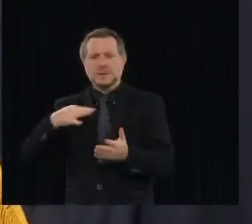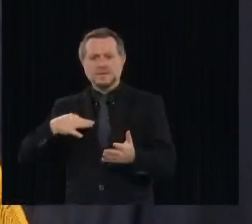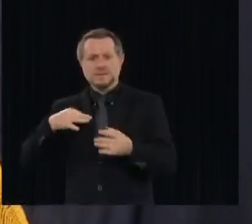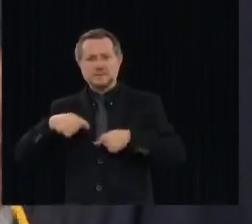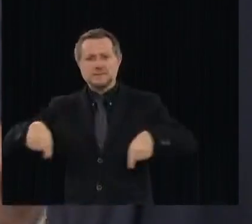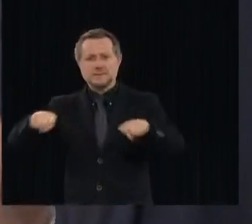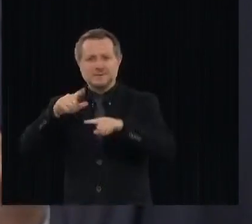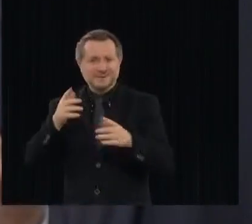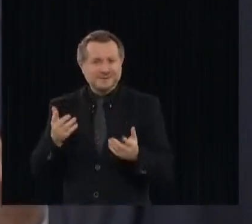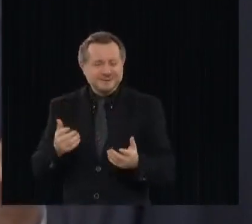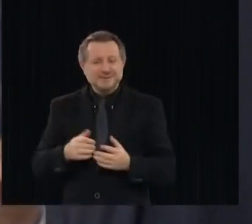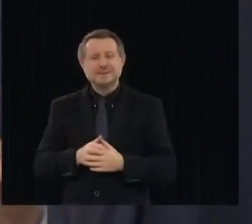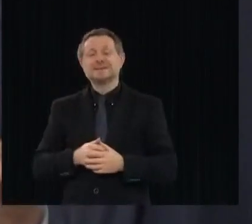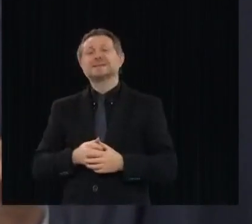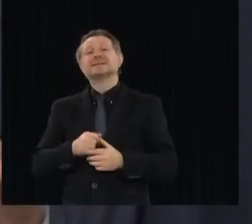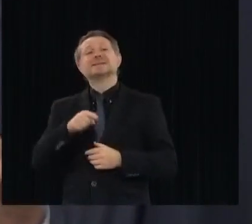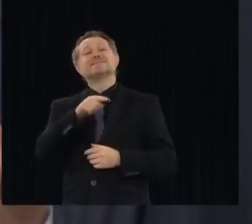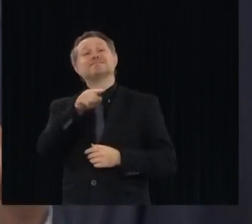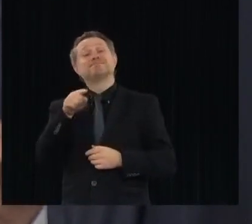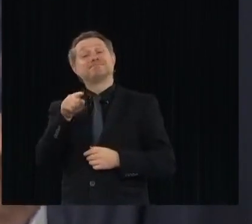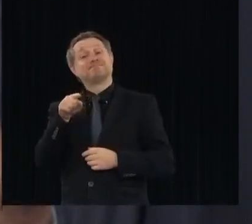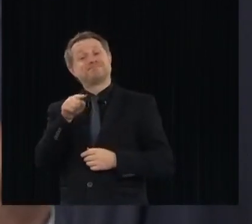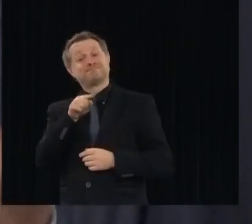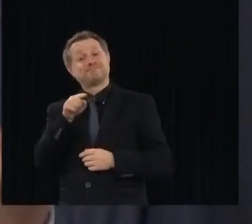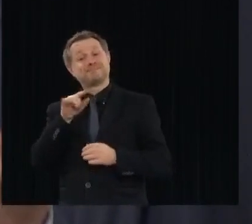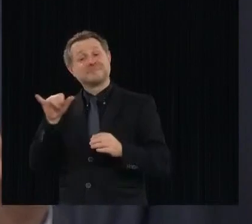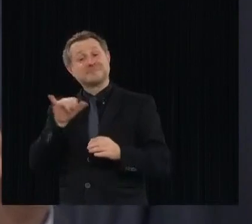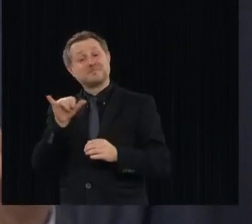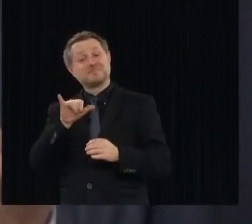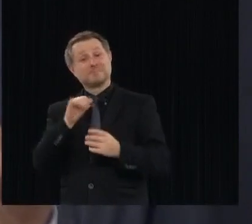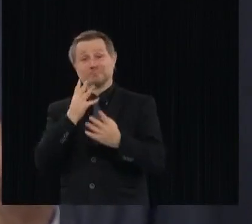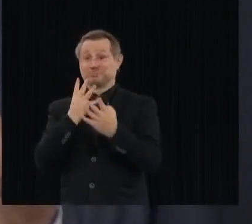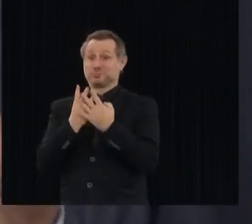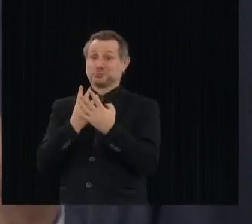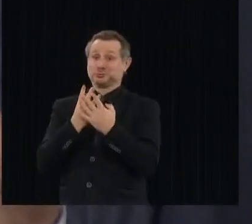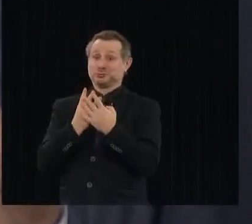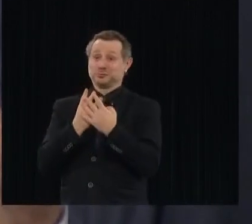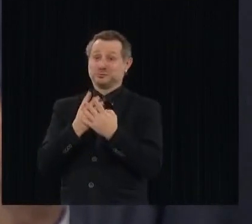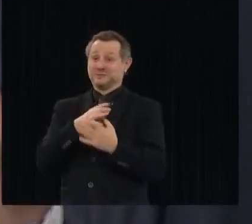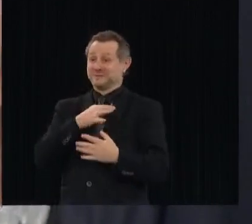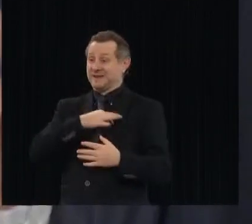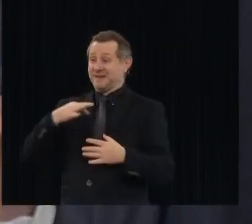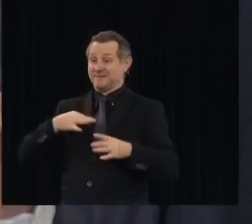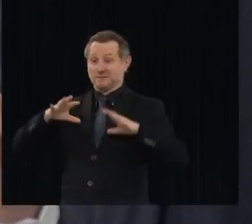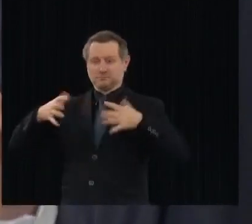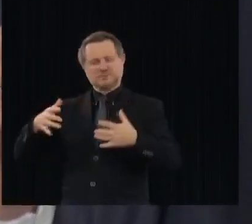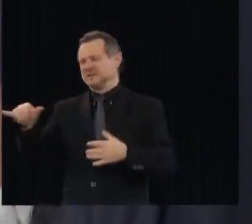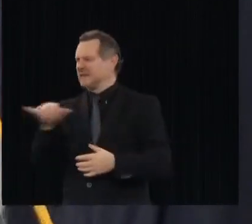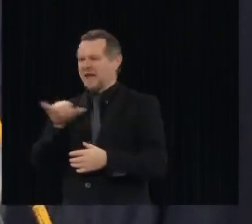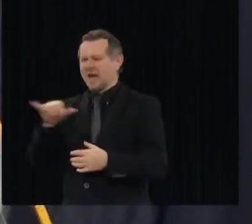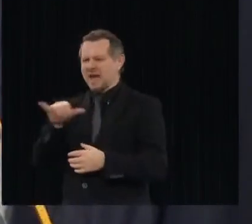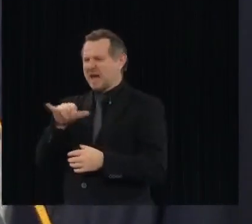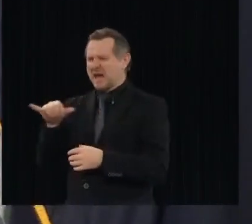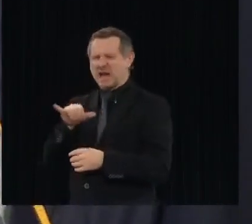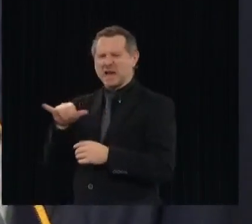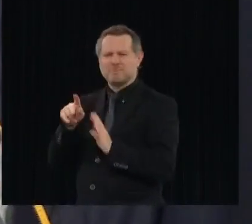SO IT'S A WAY OF LOOKING AT THE PROBLEM OF THE GENERAL POPULATION, RIGHT? THAT'S THE NURSING HOME STAFF